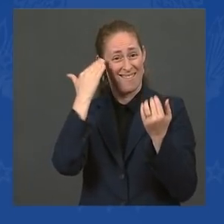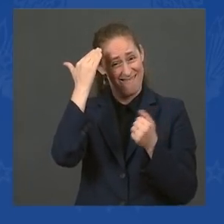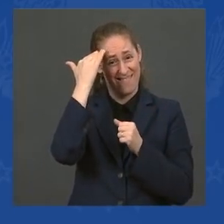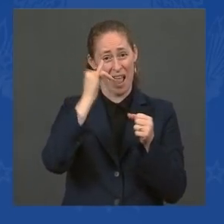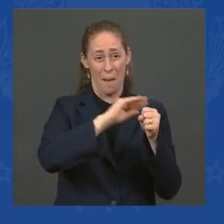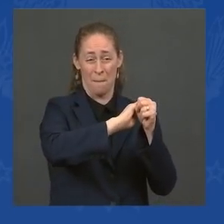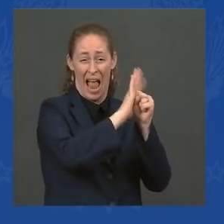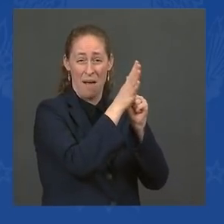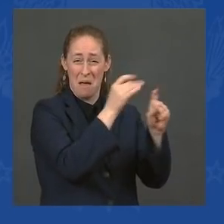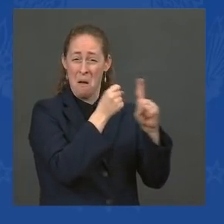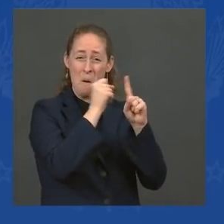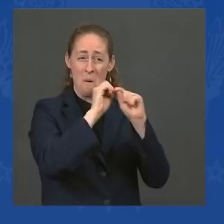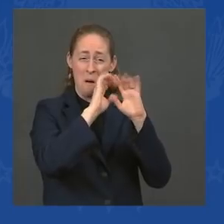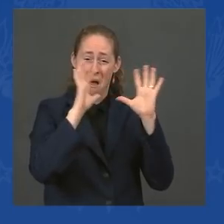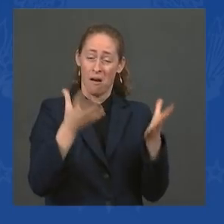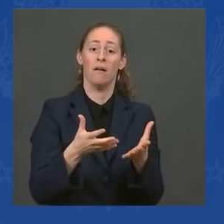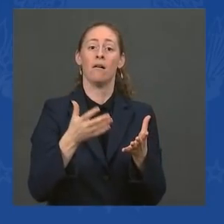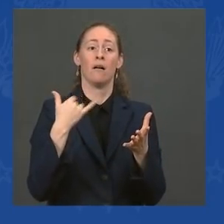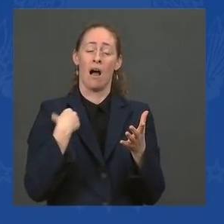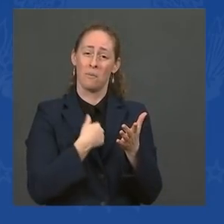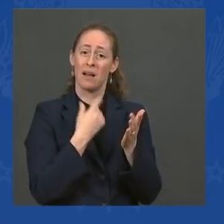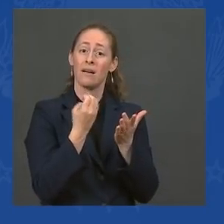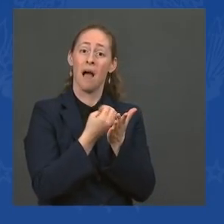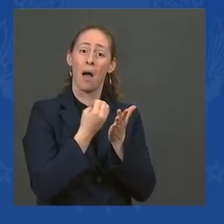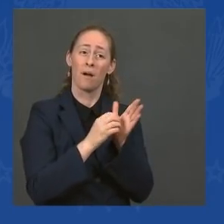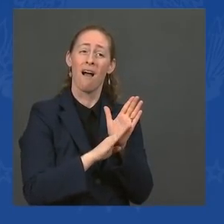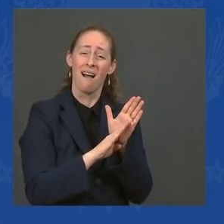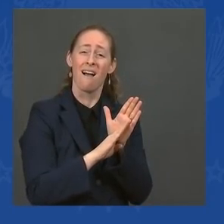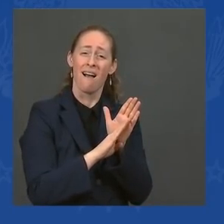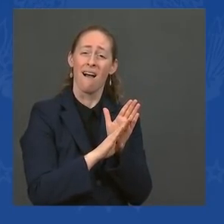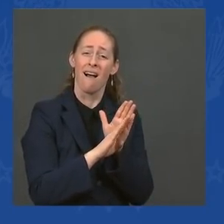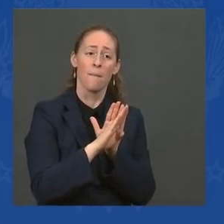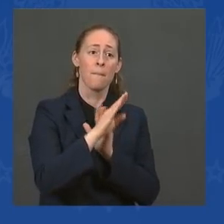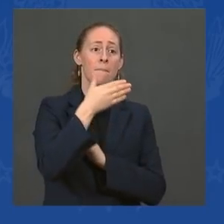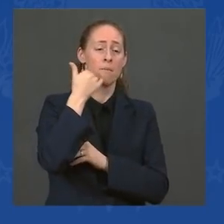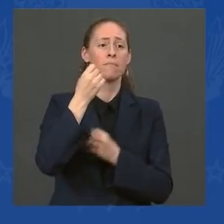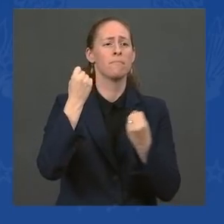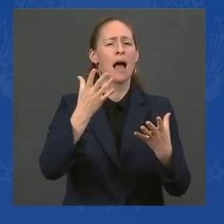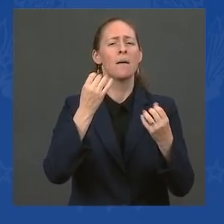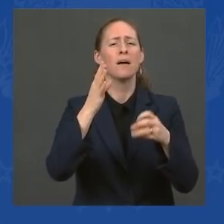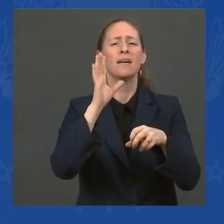And an awful lot of small businesses -- tens of thousands of them -- have acquired significant debt.